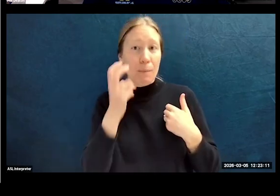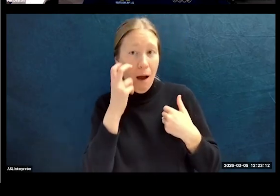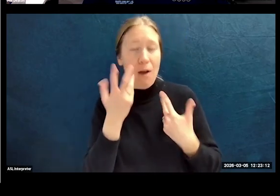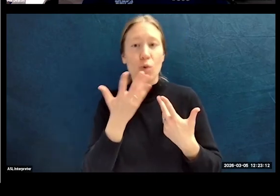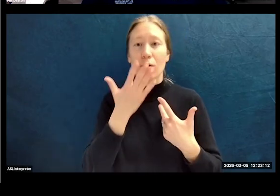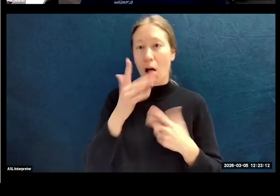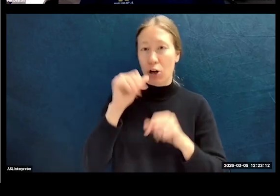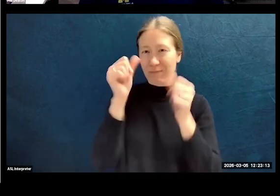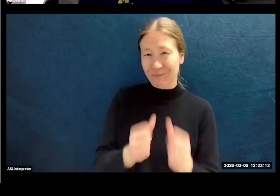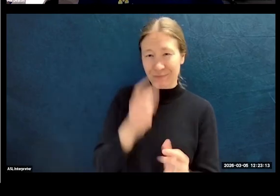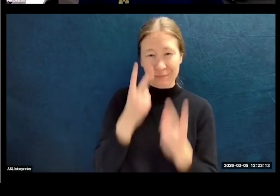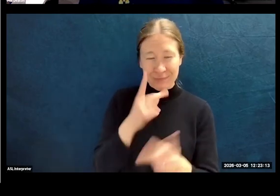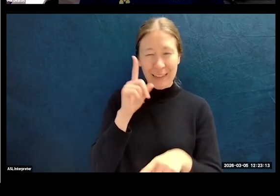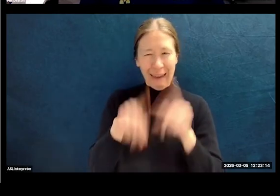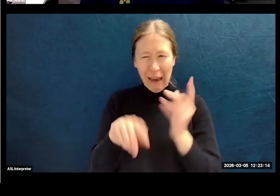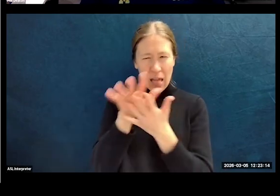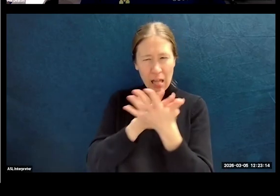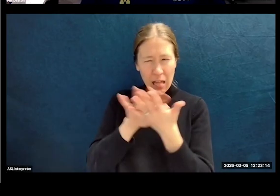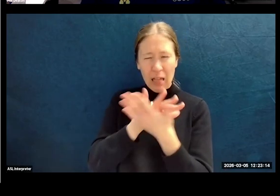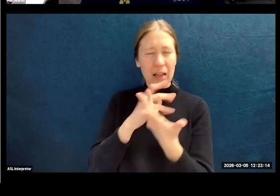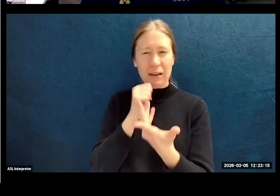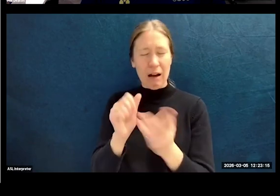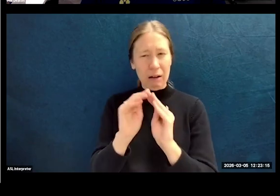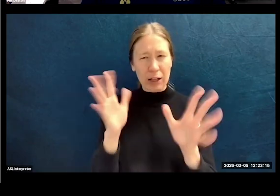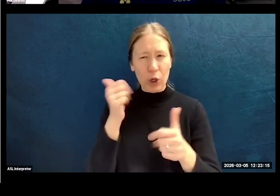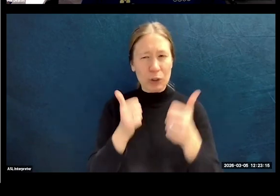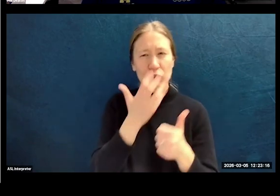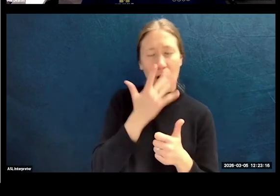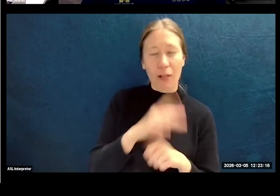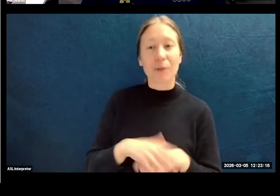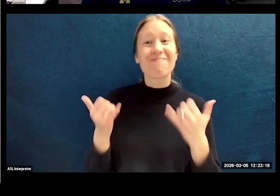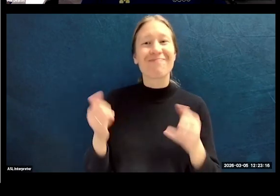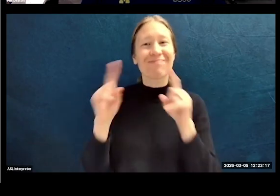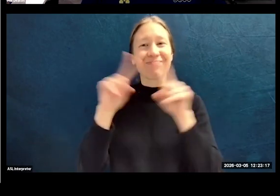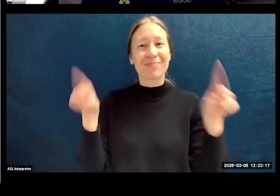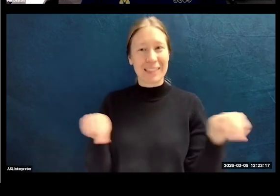may not be able to interpret those color changes. So, we've got an example on the slide right now.